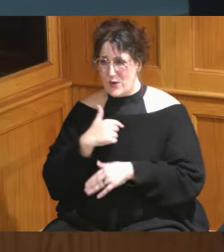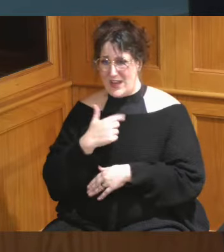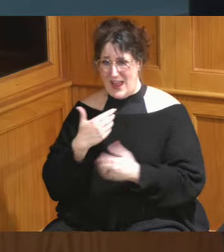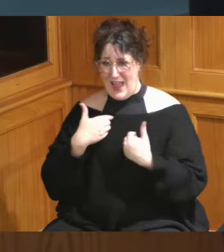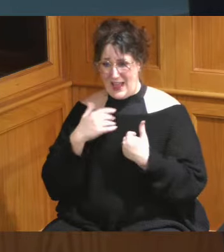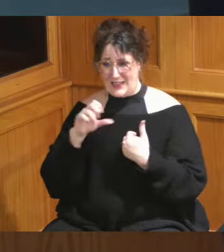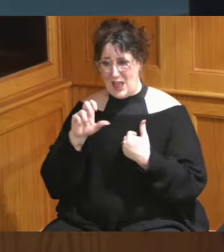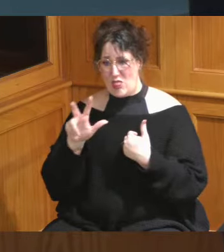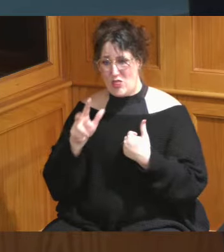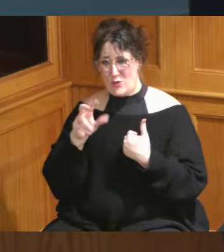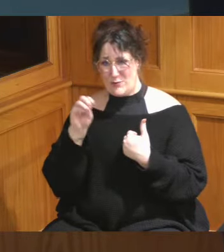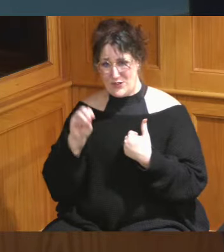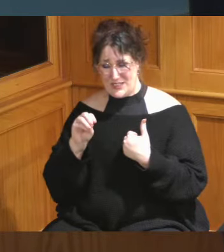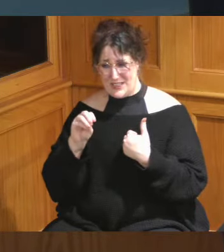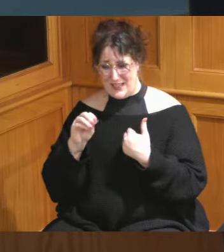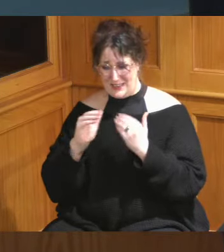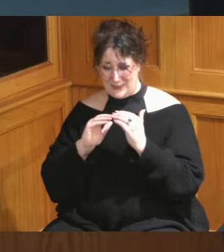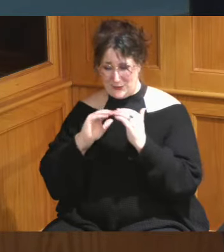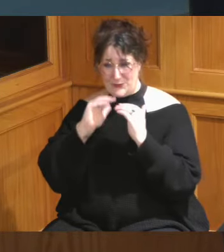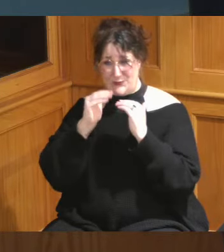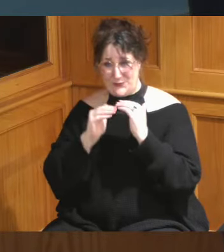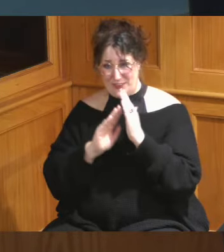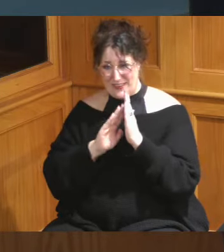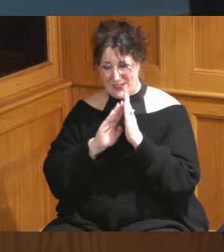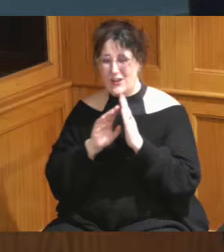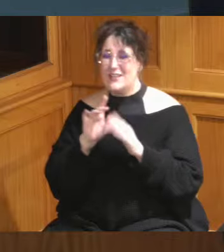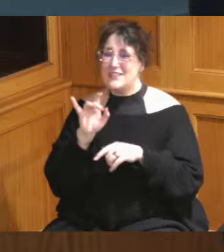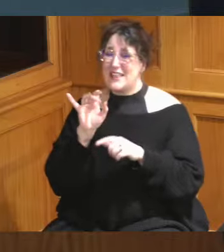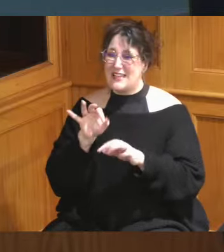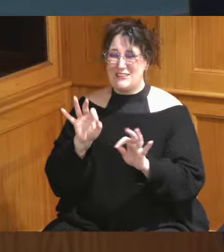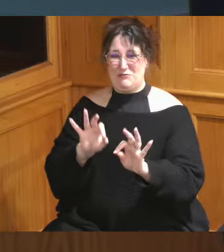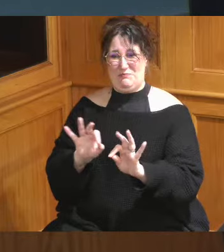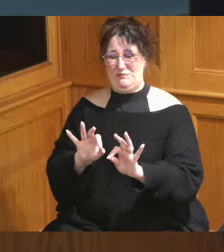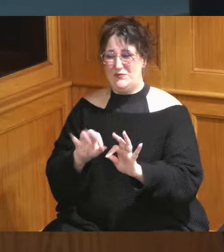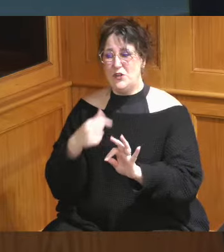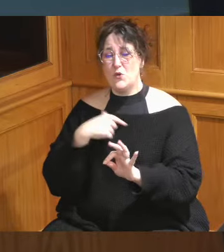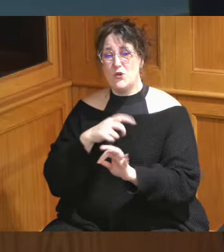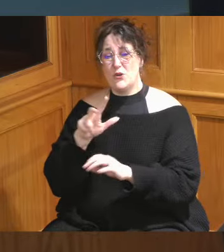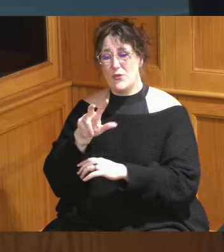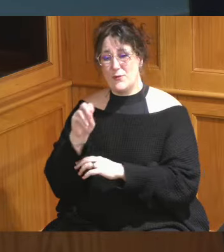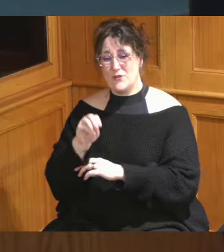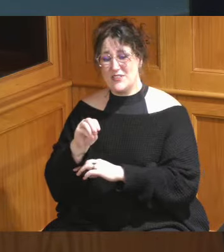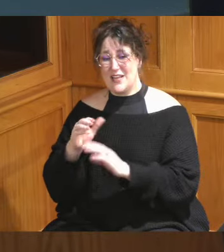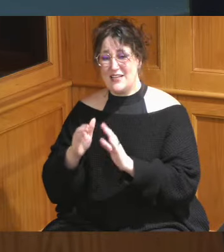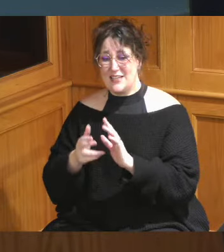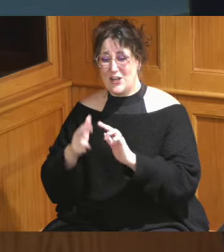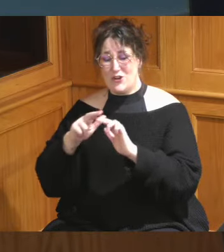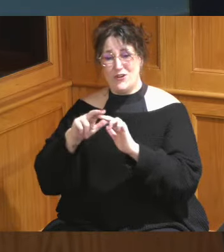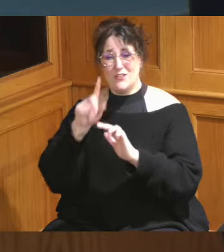budget which is very nominal. but remember we're doing a 3% increase to wages for the folks that